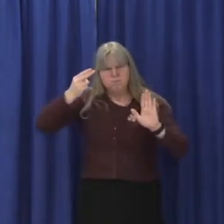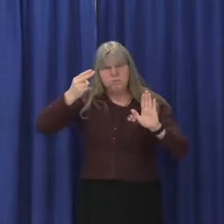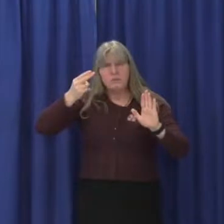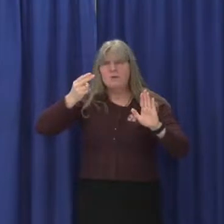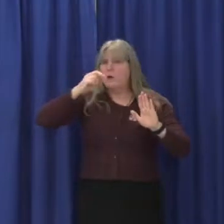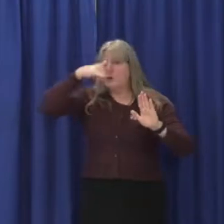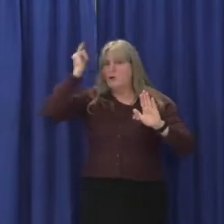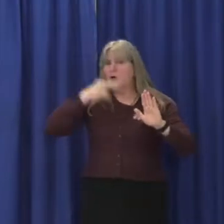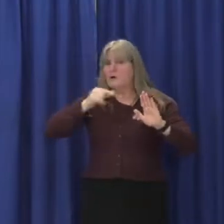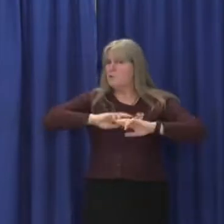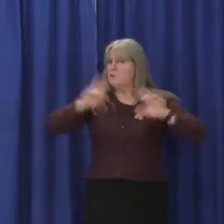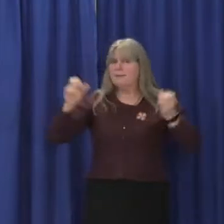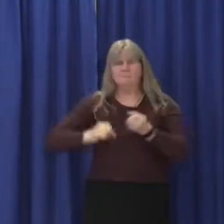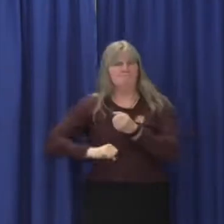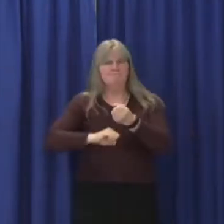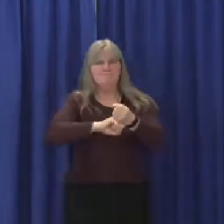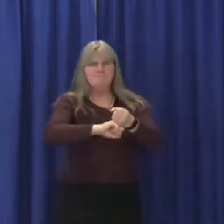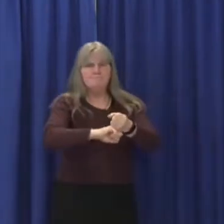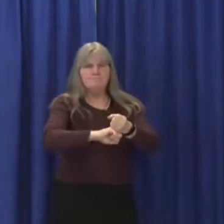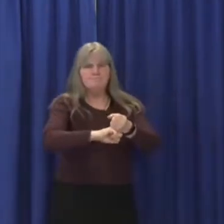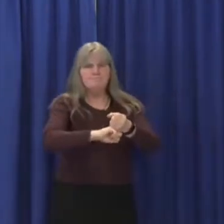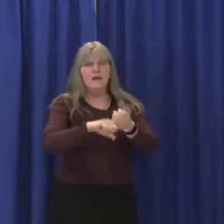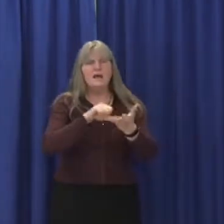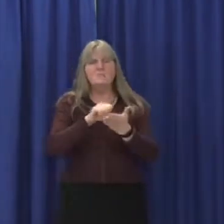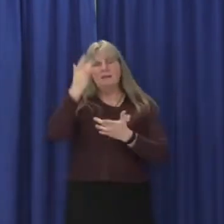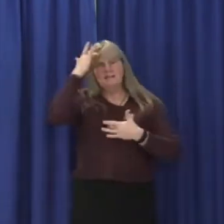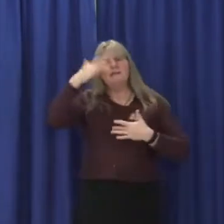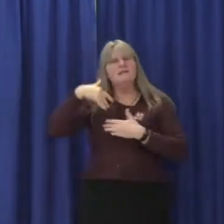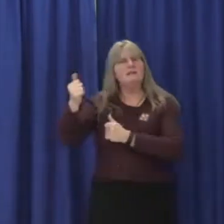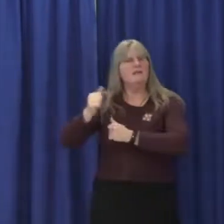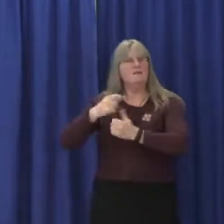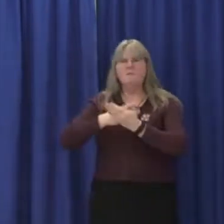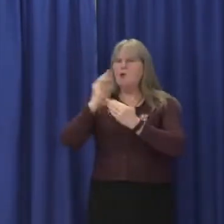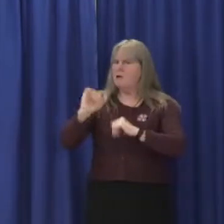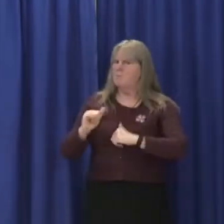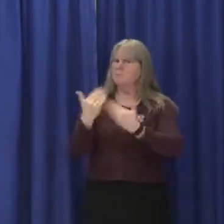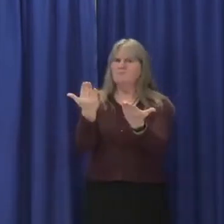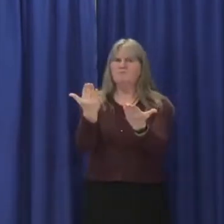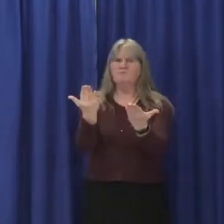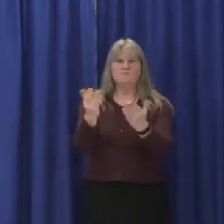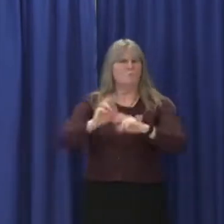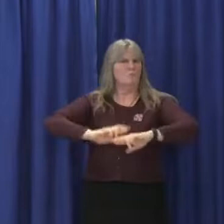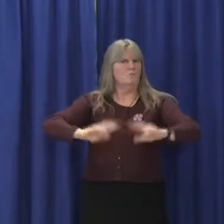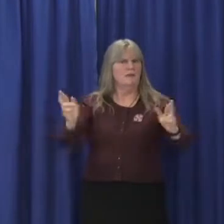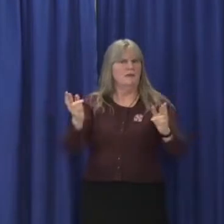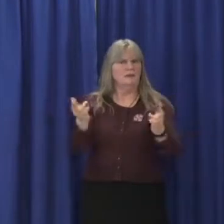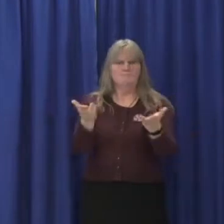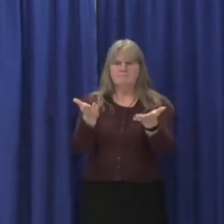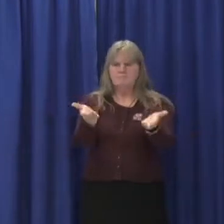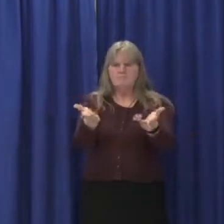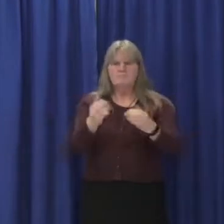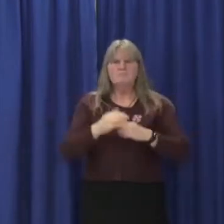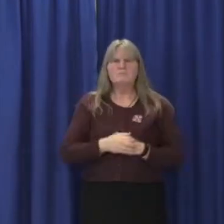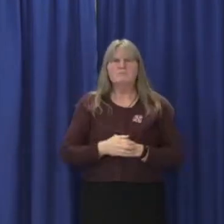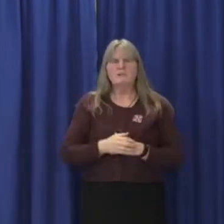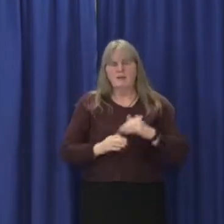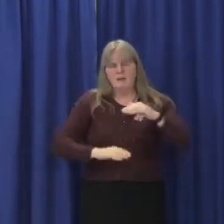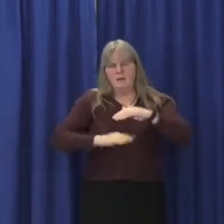support you. Our paid sick leave rebate program is still available. And it provides up to 10 days